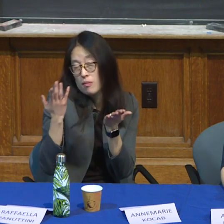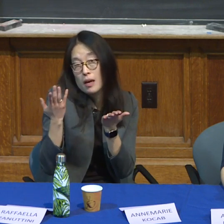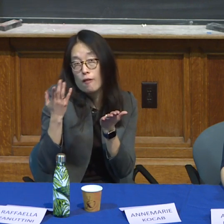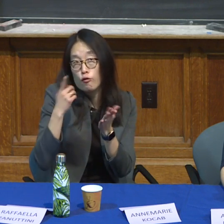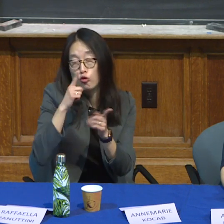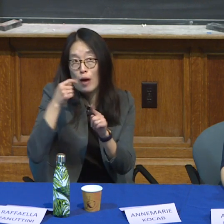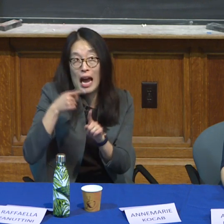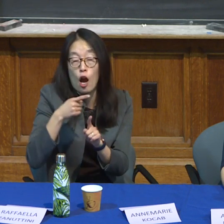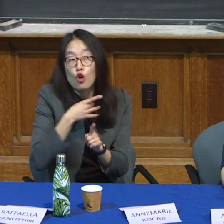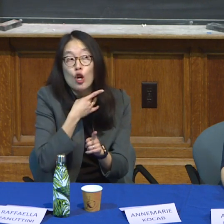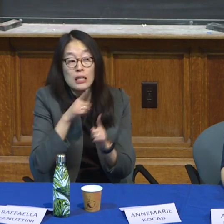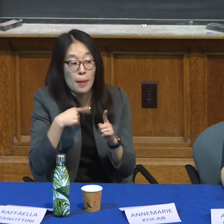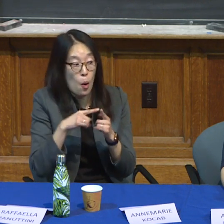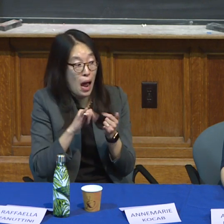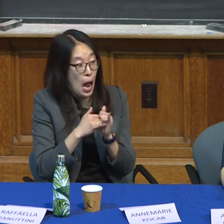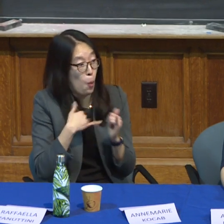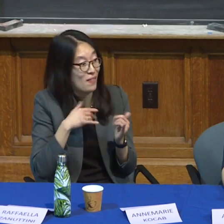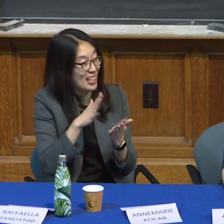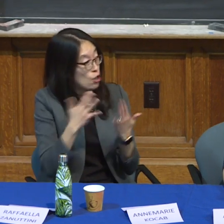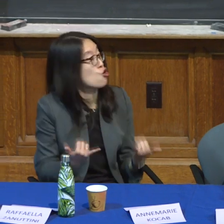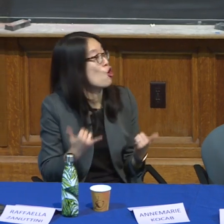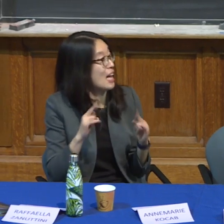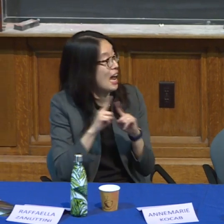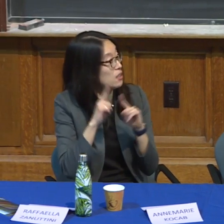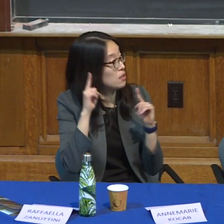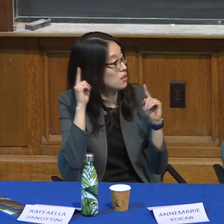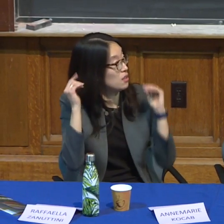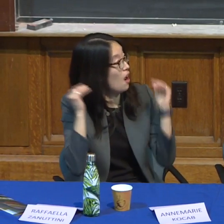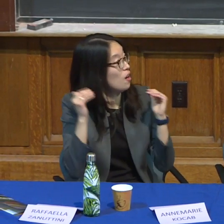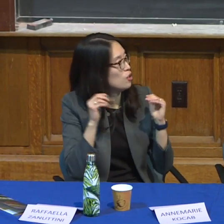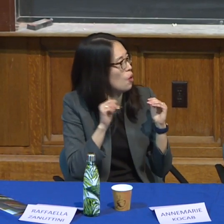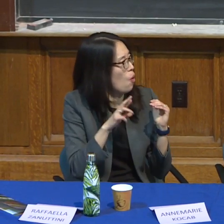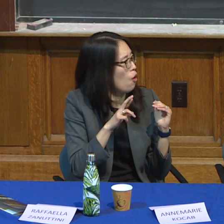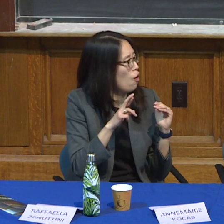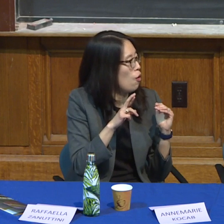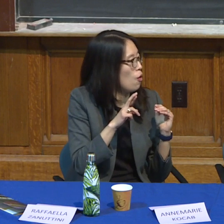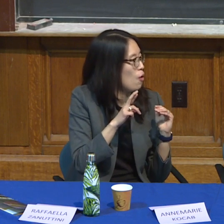[Interpreter] Maybe it will be helpful if you are curious about if we're currently facing